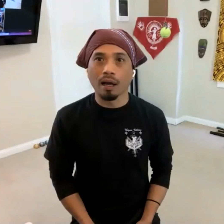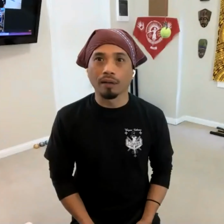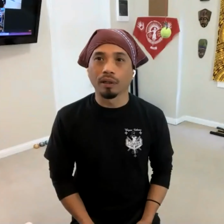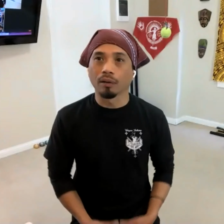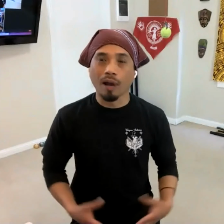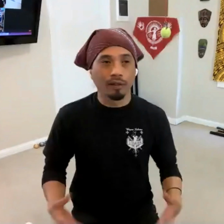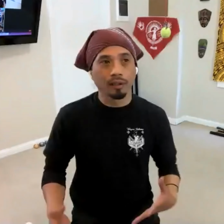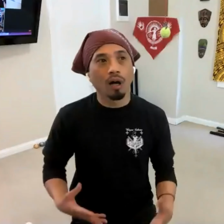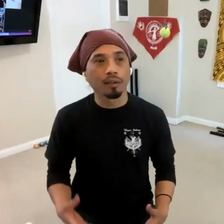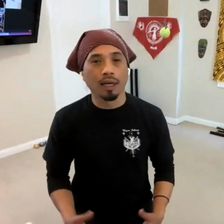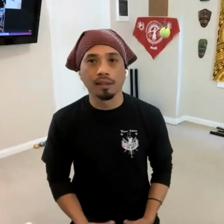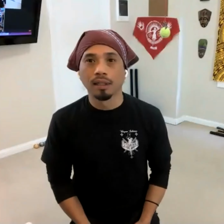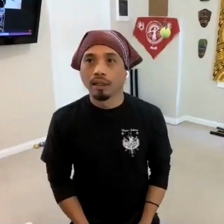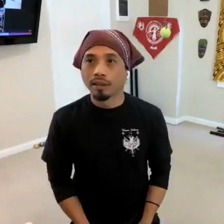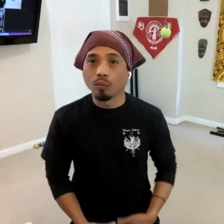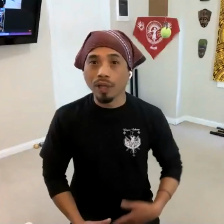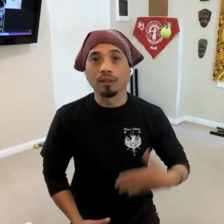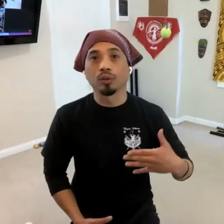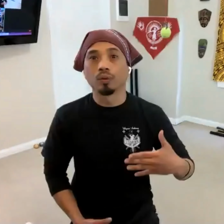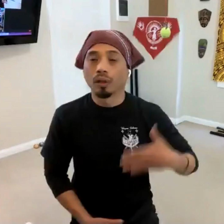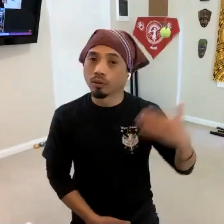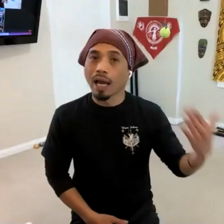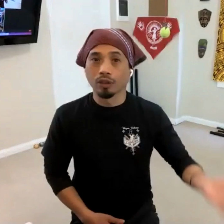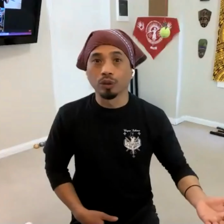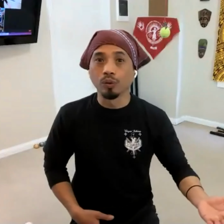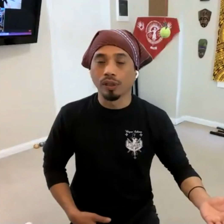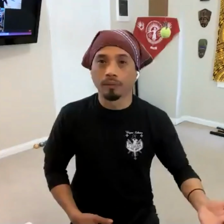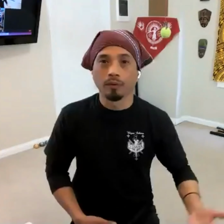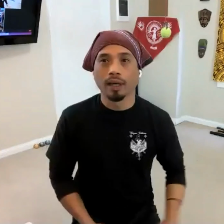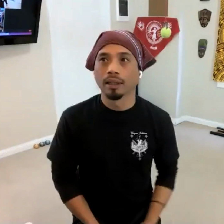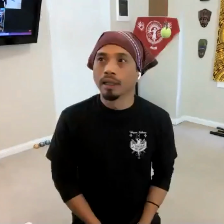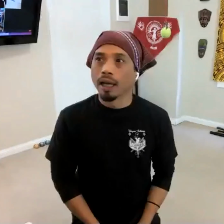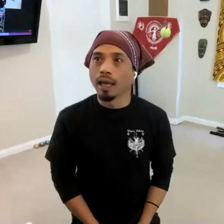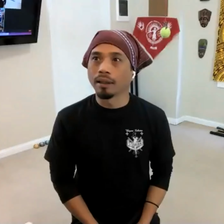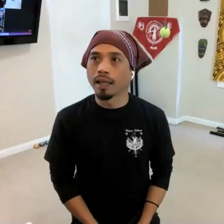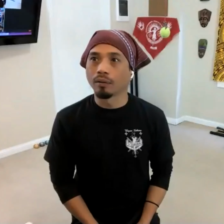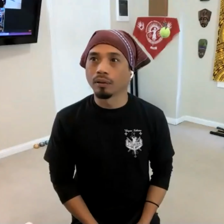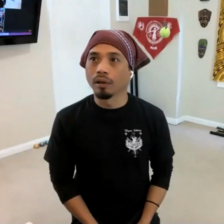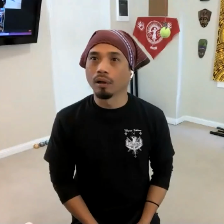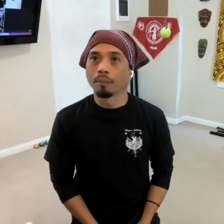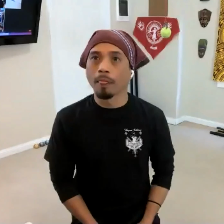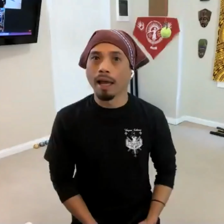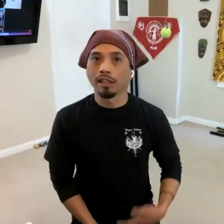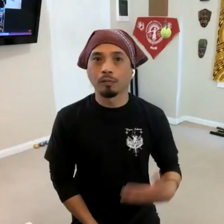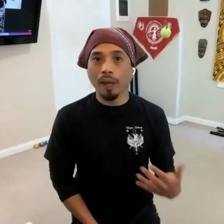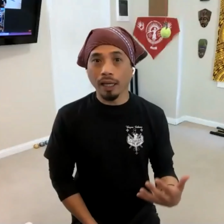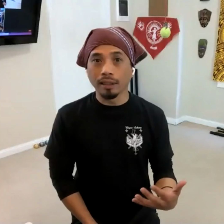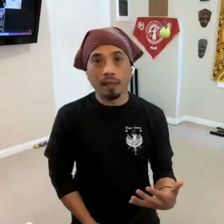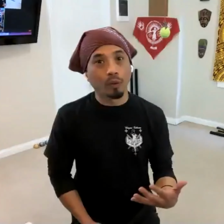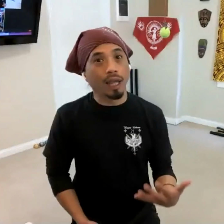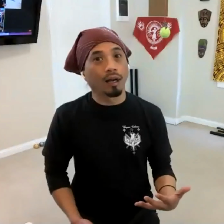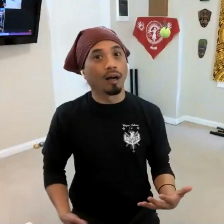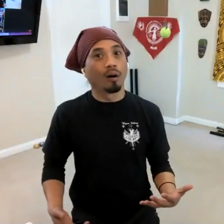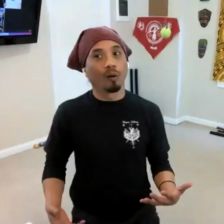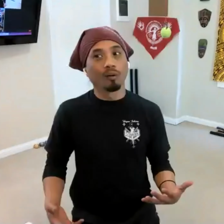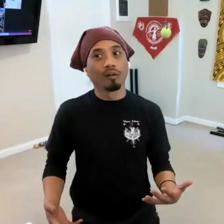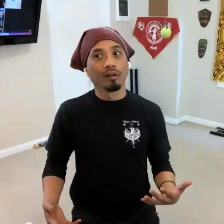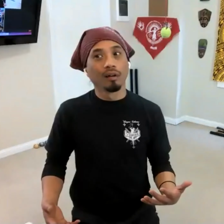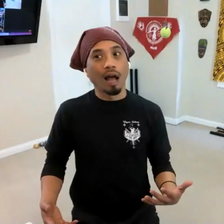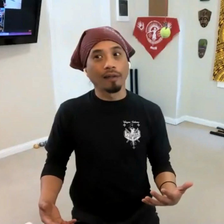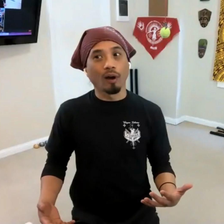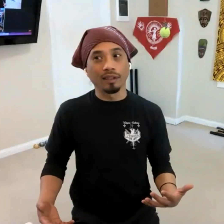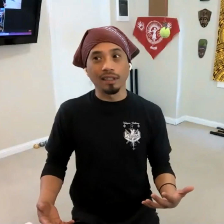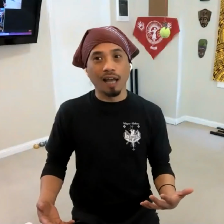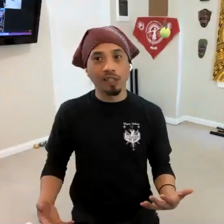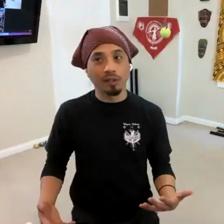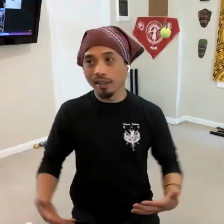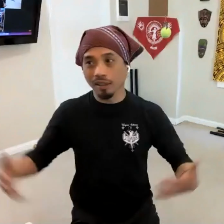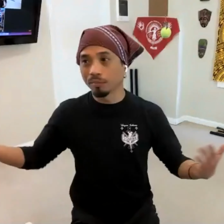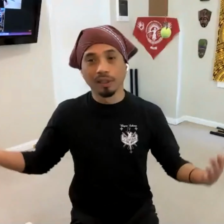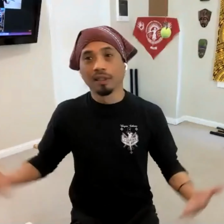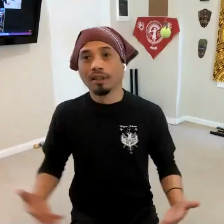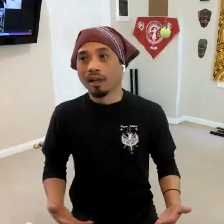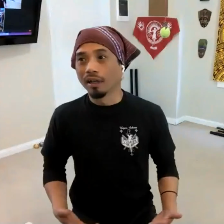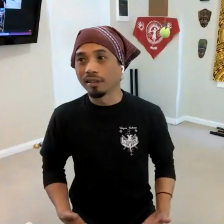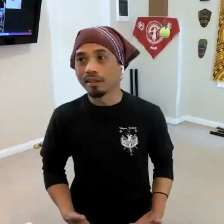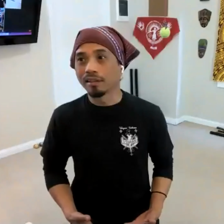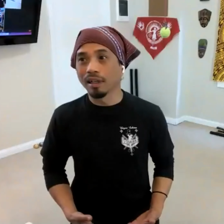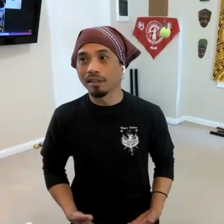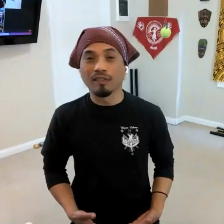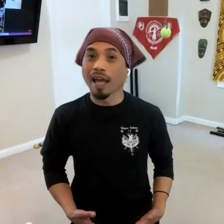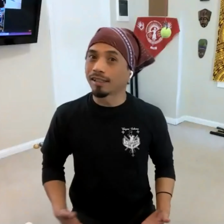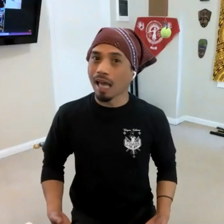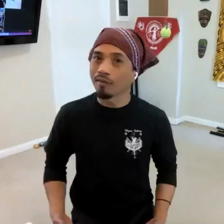SPAIN ARRIVED AND COLONIZED, WE HAD TO USE IT.